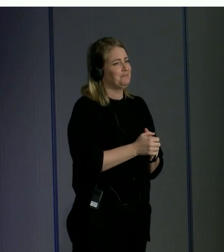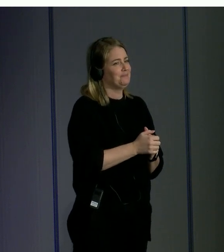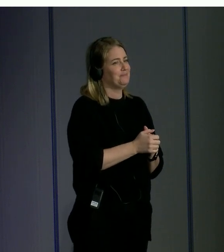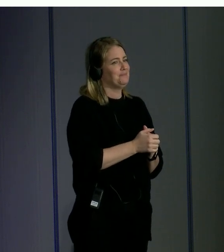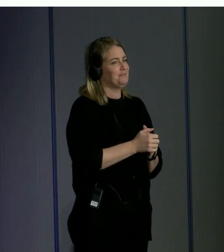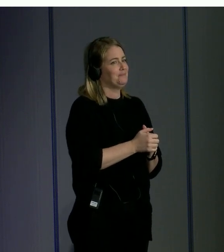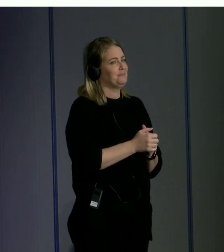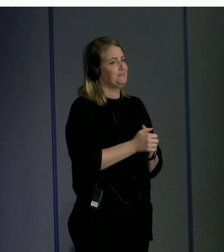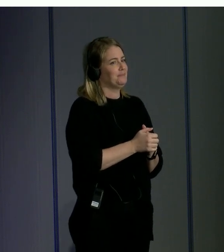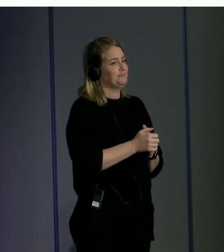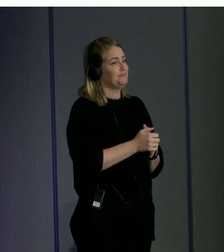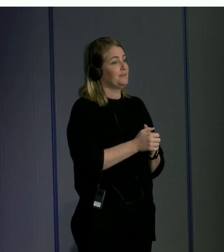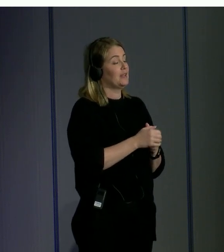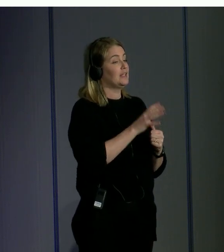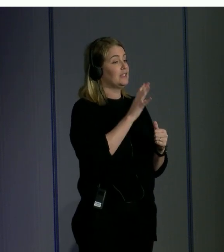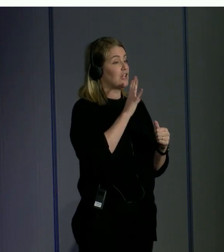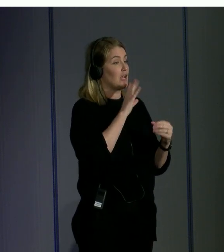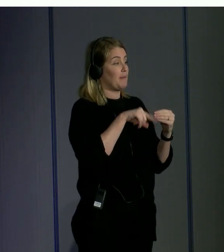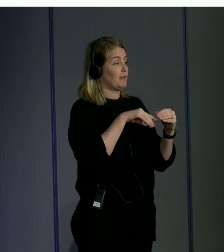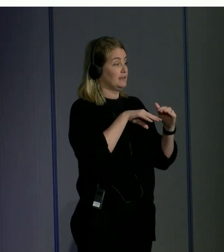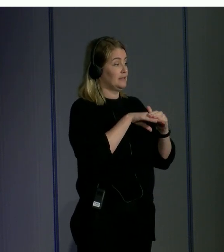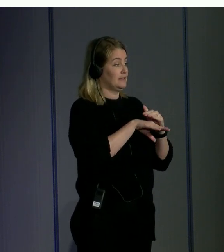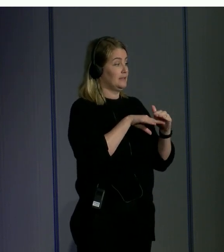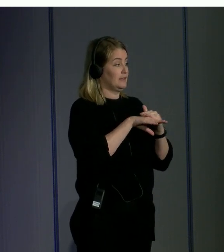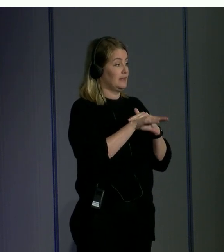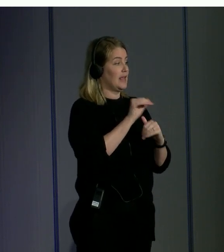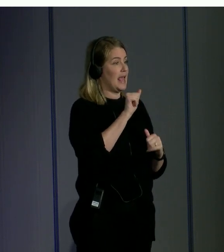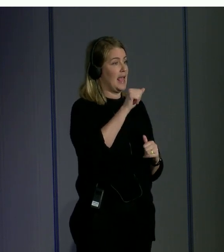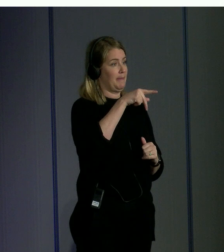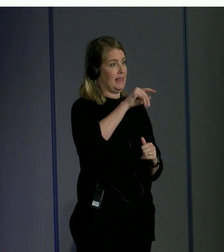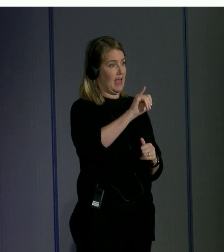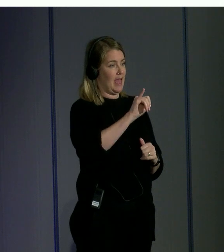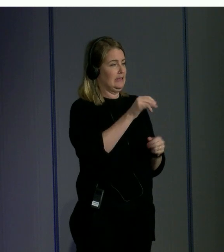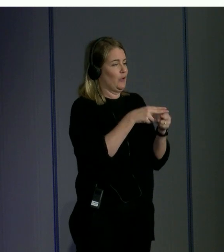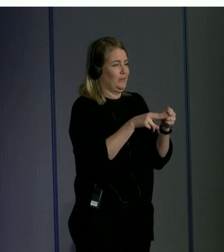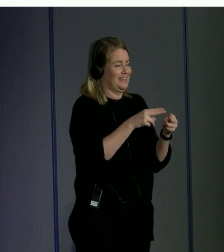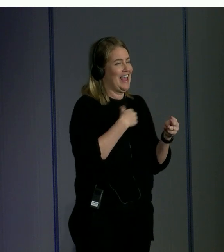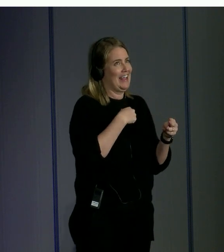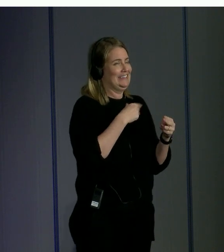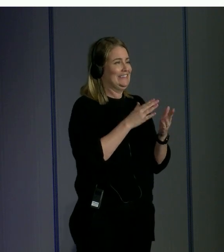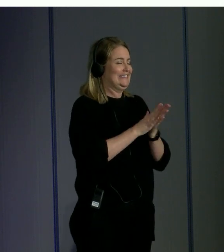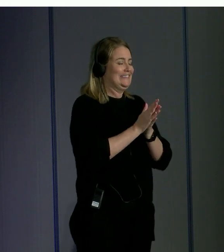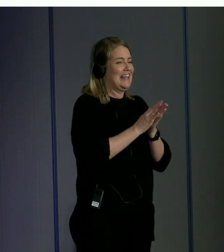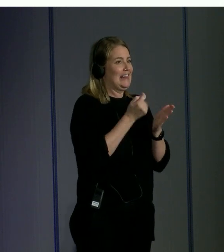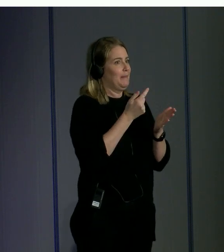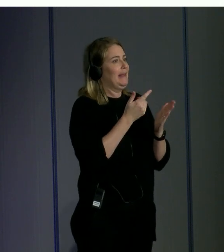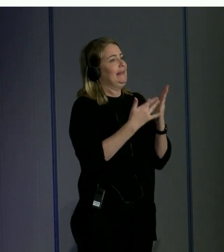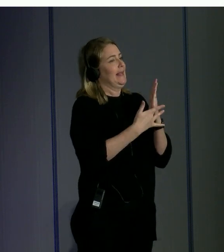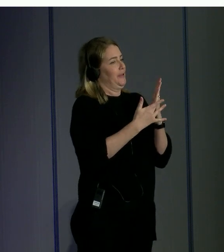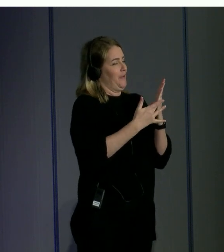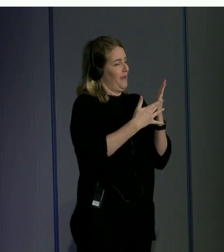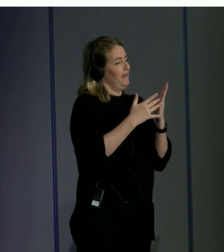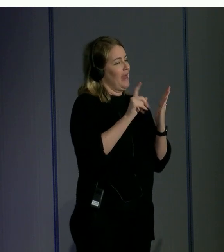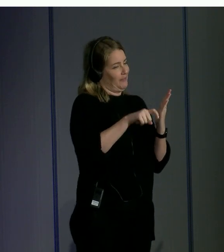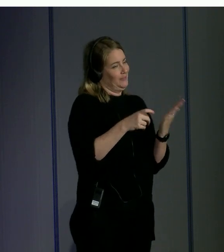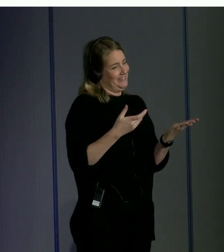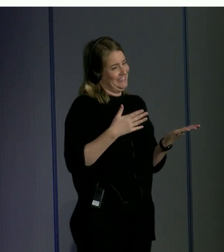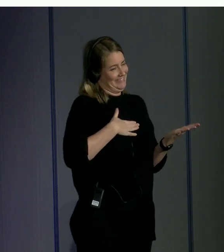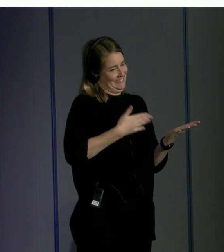And to do that, we have to talk about accessibility API. I can't help but get little bit technical here, right?